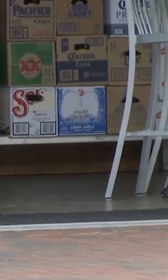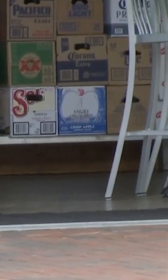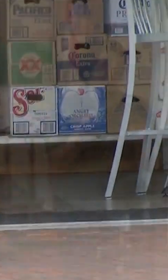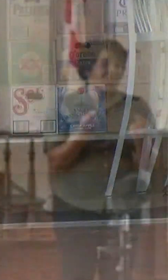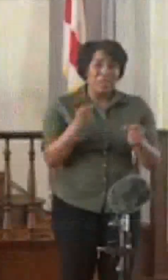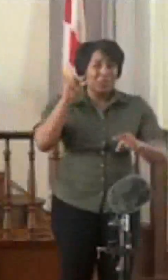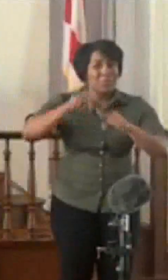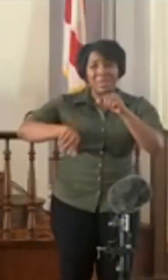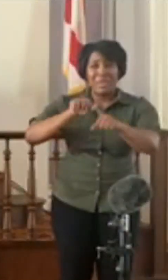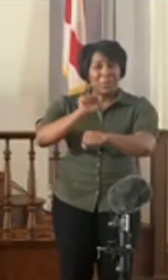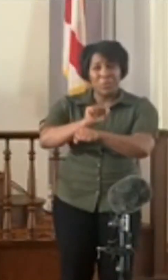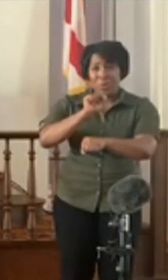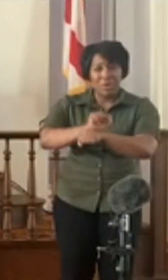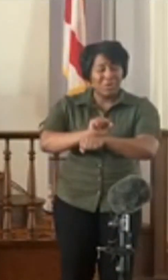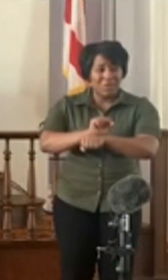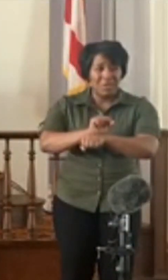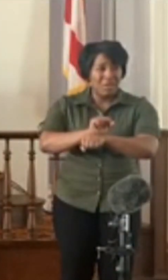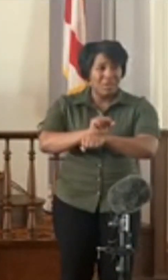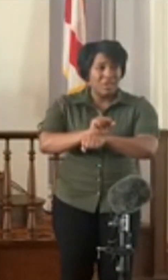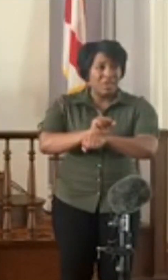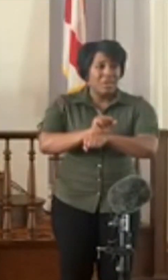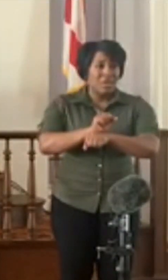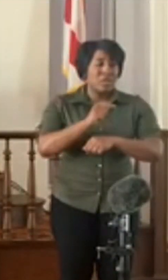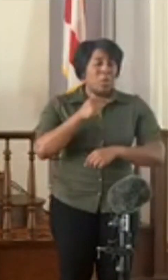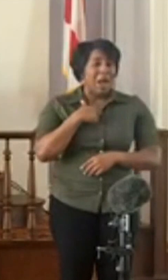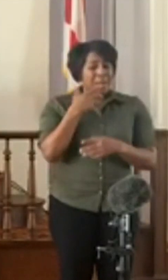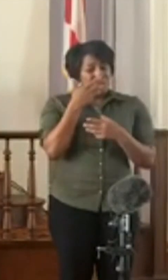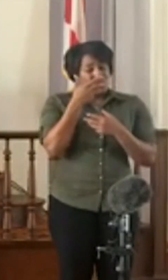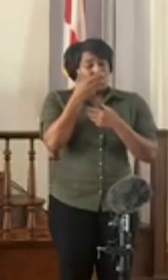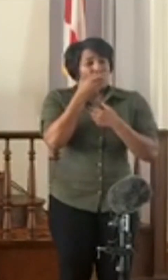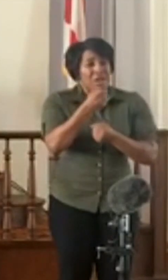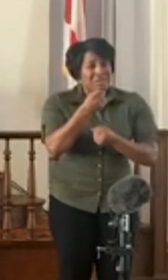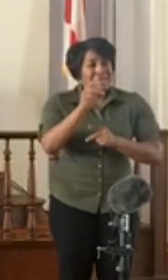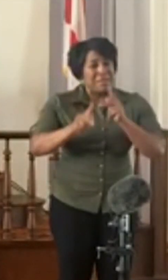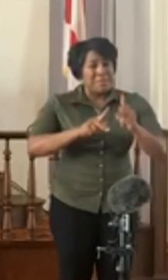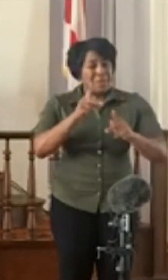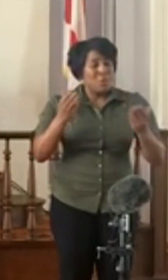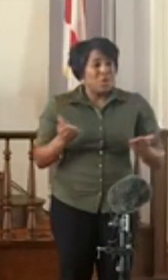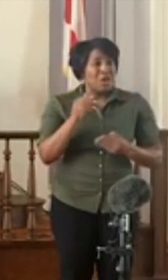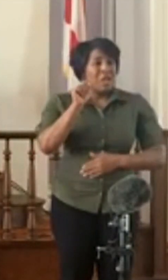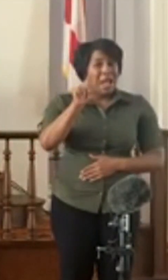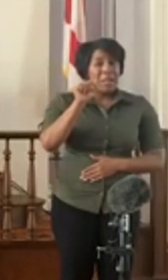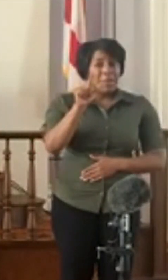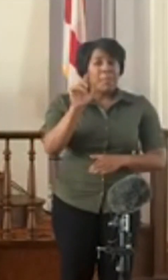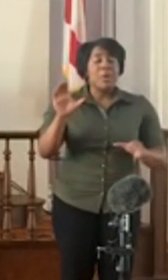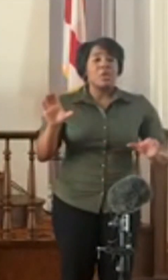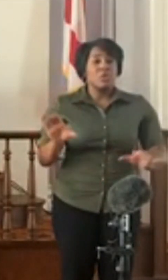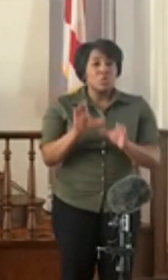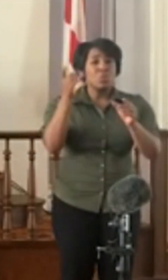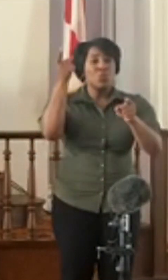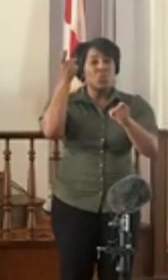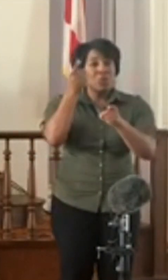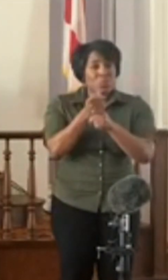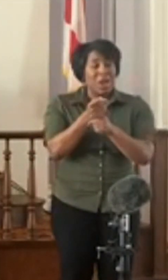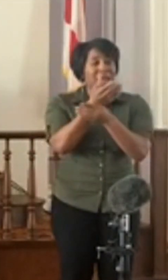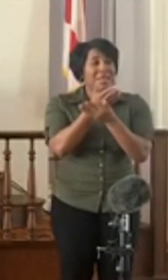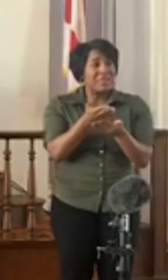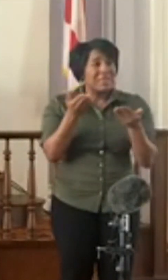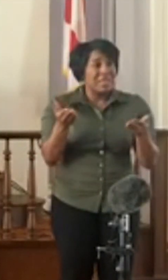toward recovery, it is vitally important for our toward recovery, it is vitally important for our people toward recovery, it is vitally important for our people to important for our people to important for our people to continue important for our people to continue to important for our people to continue to earn important for our people to continue to earn a important for our people to continue to earn a paycheck. continue to earn a paycheck. continue to earn a paycheck. You continue to earn a paycheck. You cannot continue to earn a paycheck. You cannot work continue to earn a paycheck. You cannot work if continue to earn a paycheck. You cannot work if you're continue to earn a paycheck. You cannot work if you're not You cannot work if you're not You cannot work if you're not healthy, You cannot work if you're not healthy, so You cannot work if you're not healthy, so that You cannot work if you're not healthy, so that is You cannot work if you're not healthy, so that is why You cannot work if you're not healthy, so that is why I You cannot work if you're not healthy, so that is why I am healthy, so that is why I am healthy, so that is why I am trusting healthy, so that is why I am trusting the healthy, so that is why I am trusting the people healthy, so that is why I am trusting the people of healthy, so that is why I am trusting the people of Alabama trusting the people of Alabama